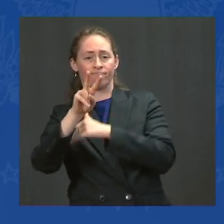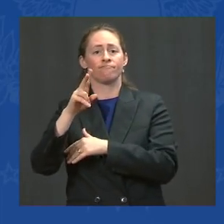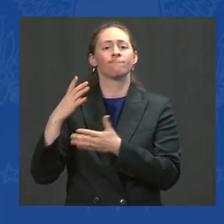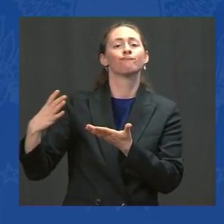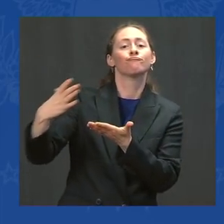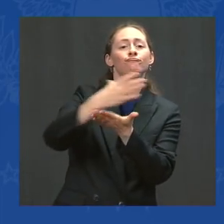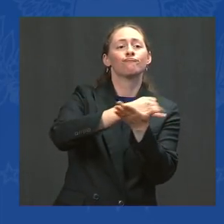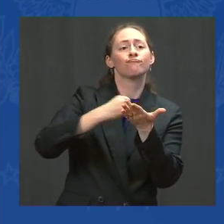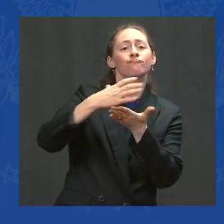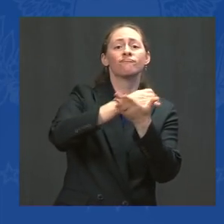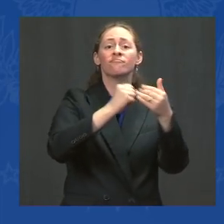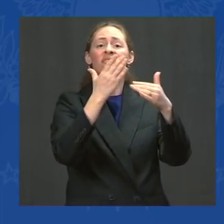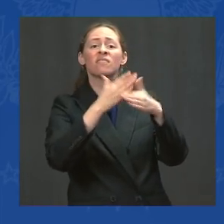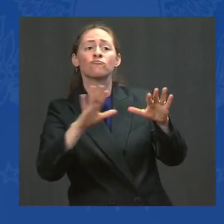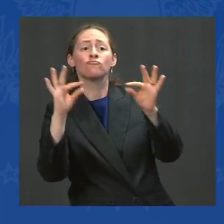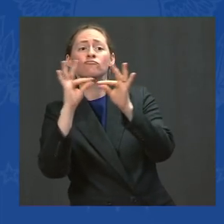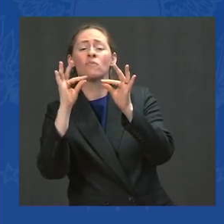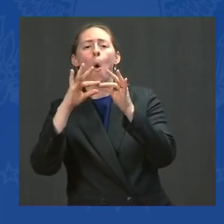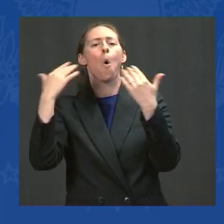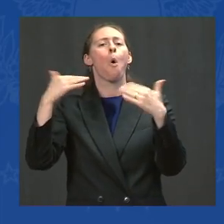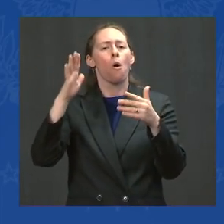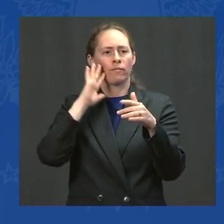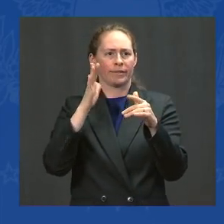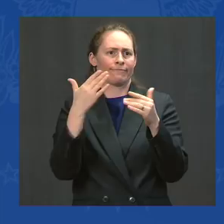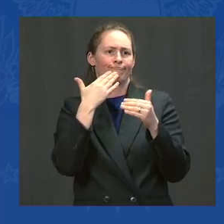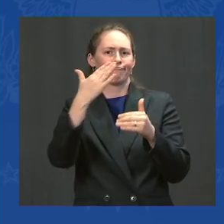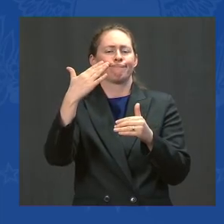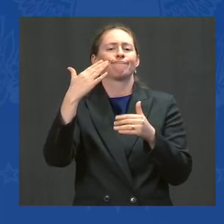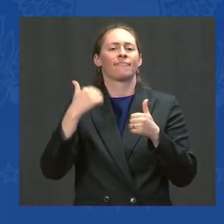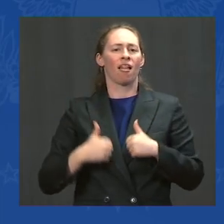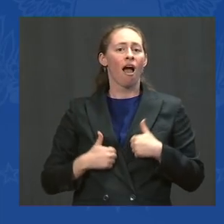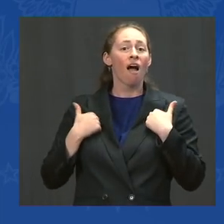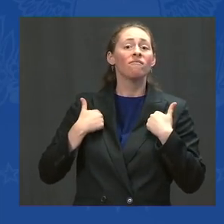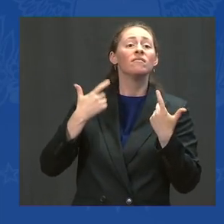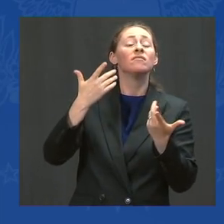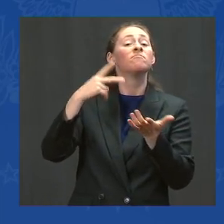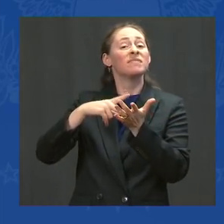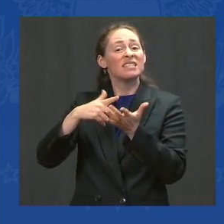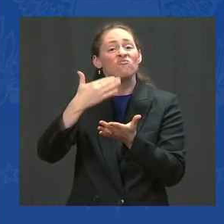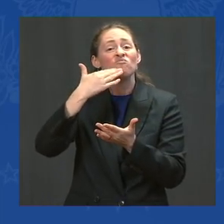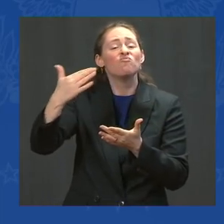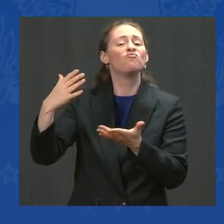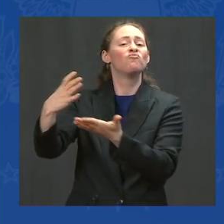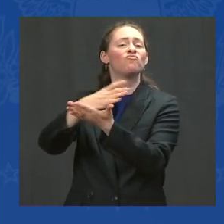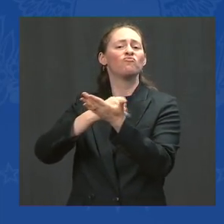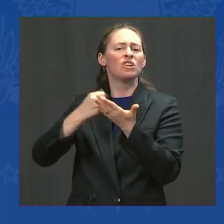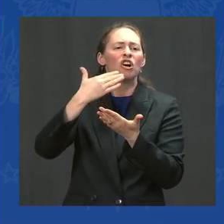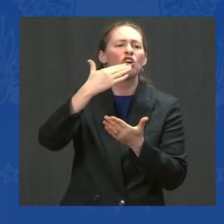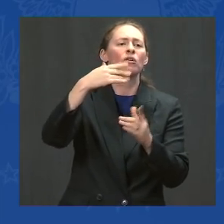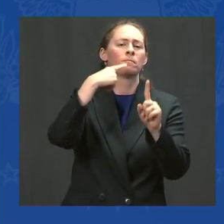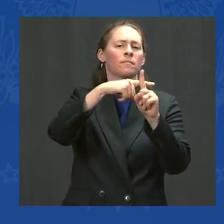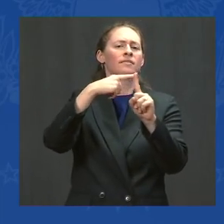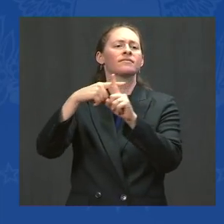good-paying jobs with prevailing wages. And the majority of these jobs will go to people without a college degree.